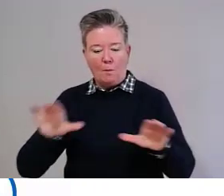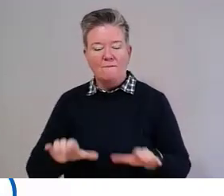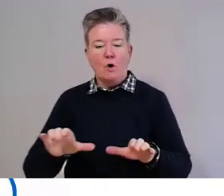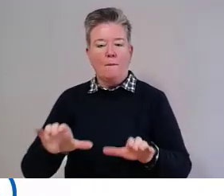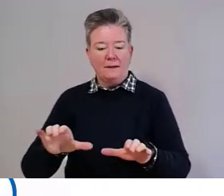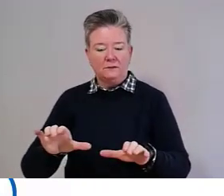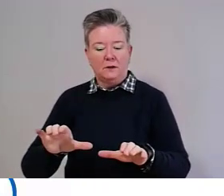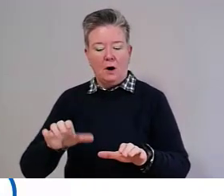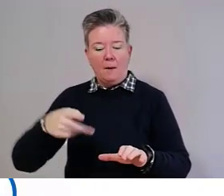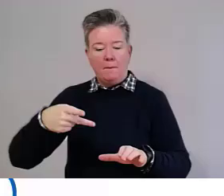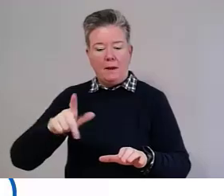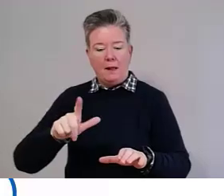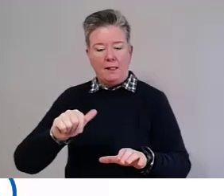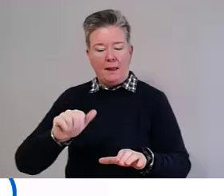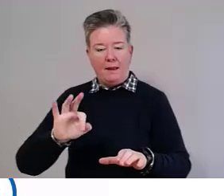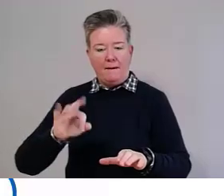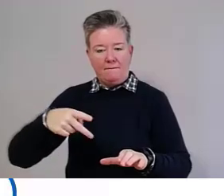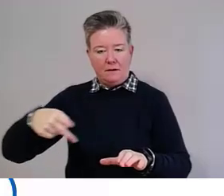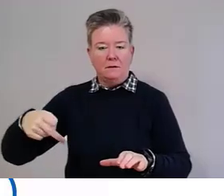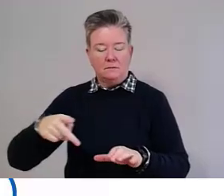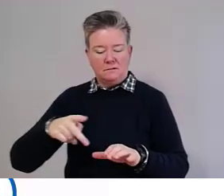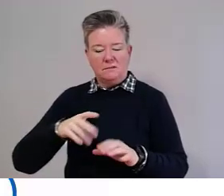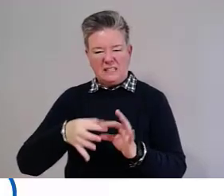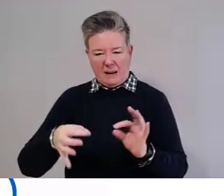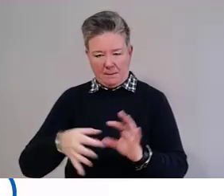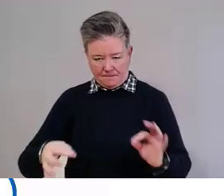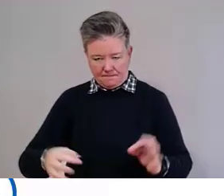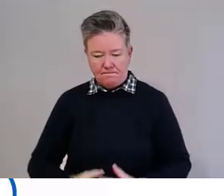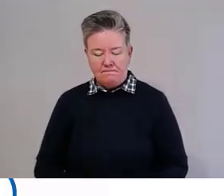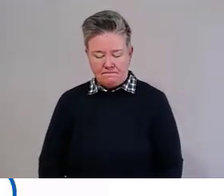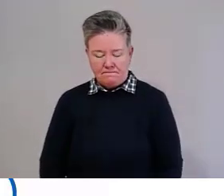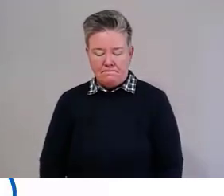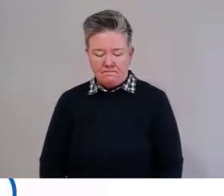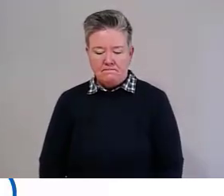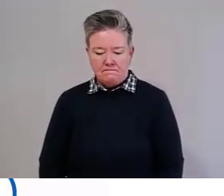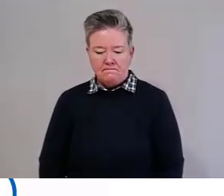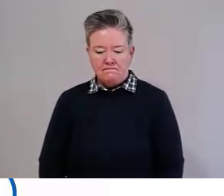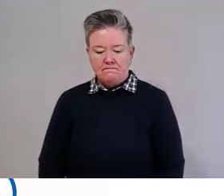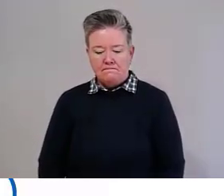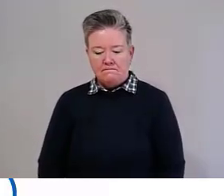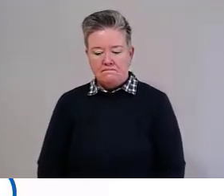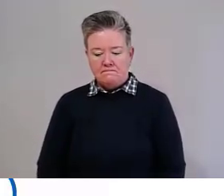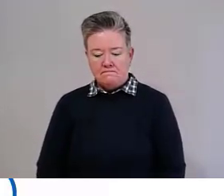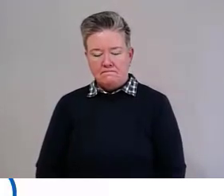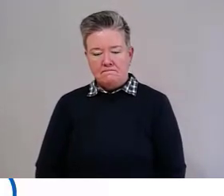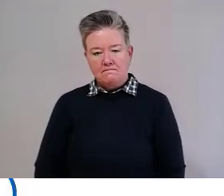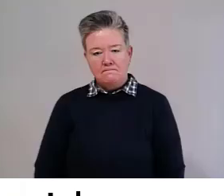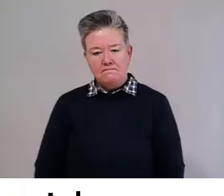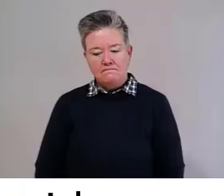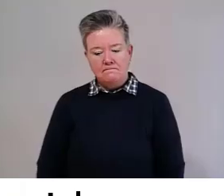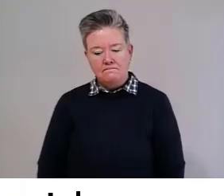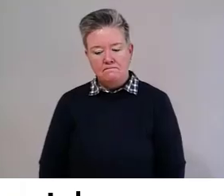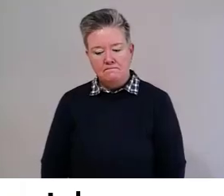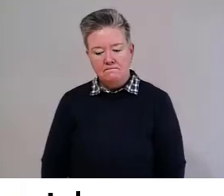or PLAAFP statements.